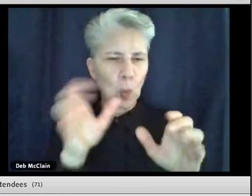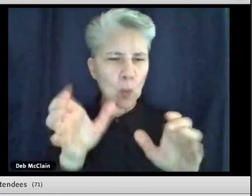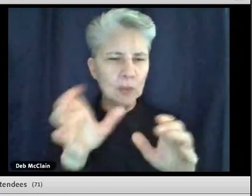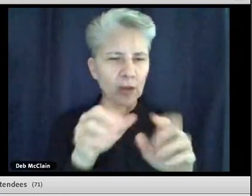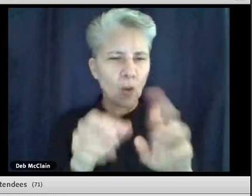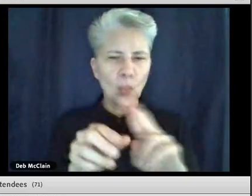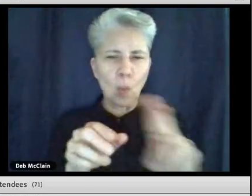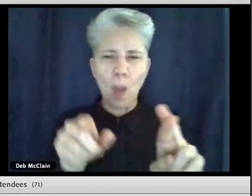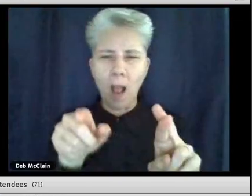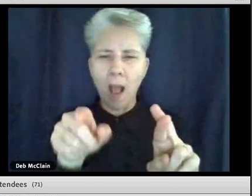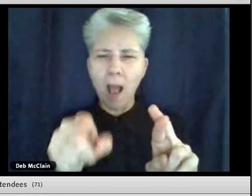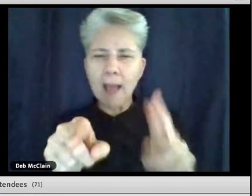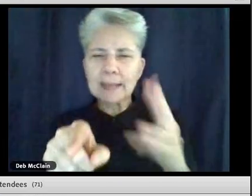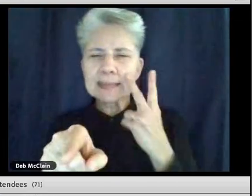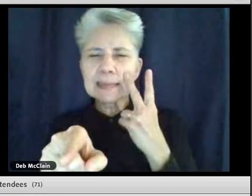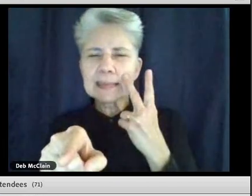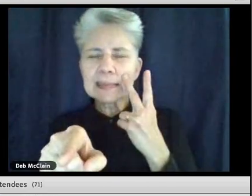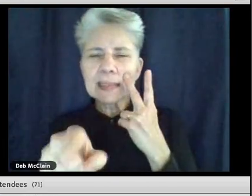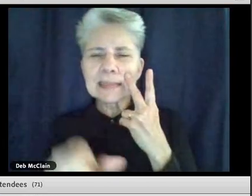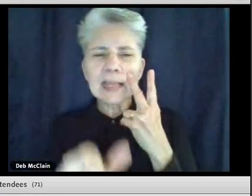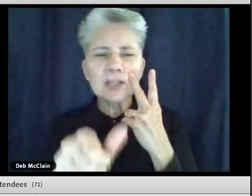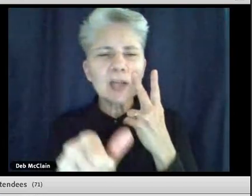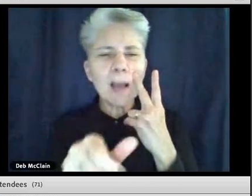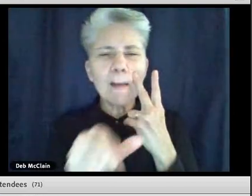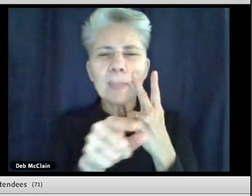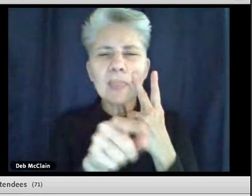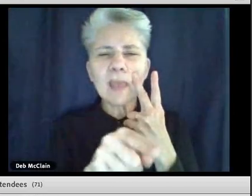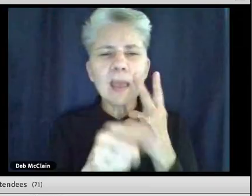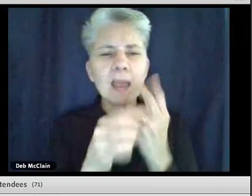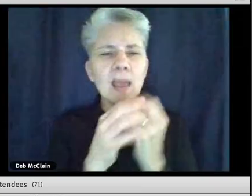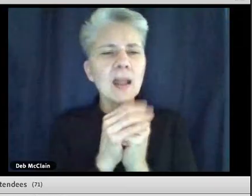slowly catching up, and Lee County has --